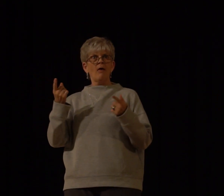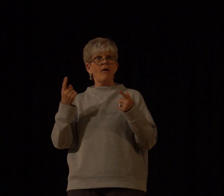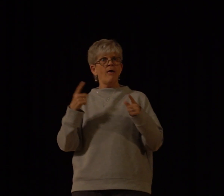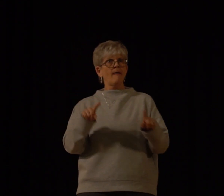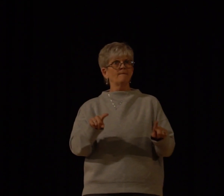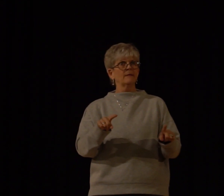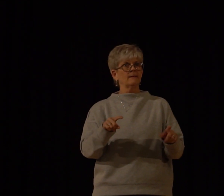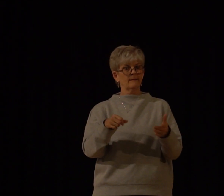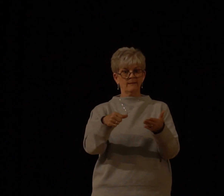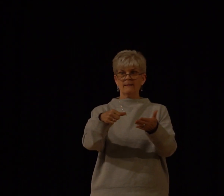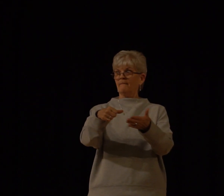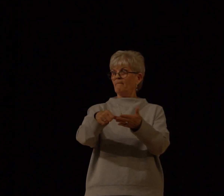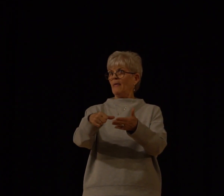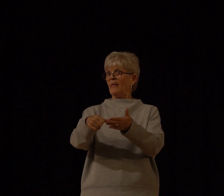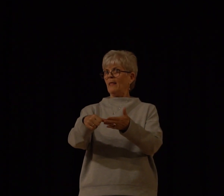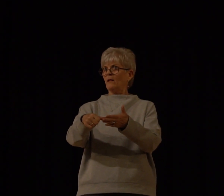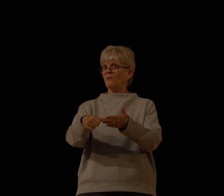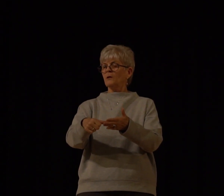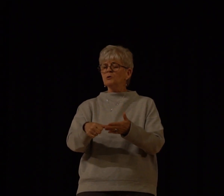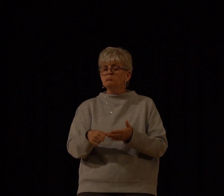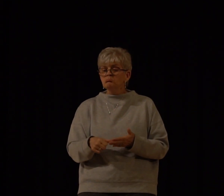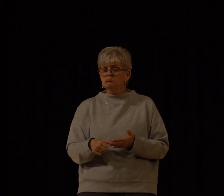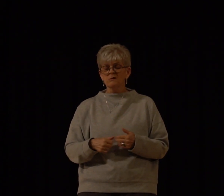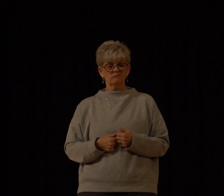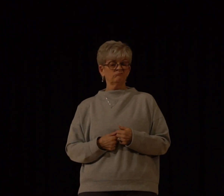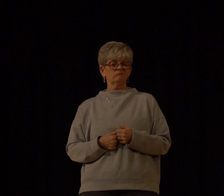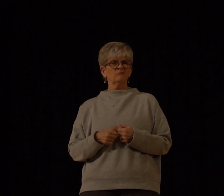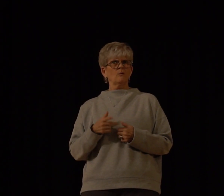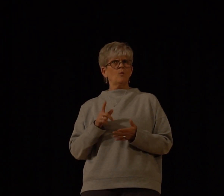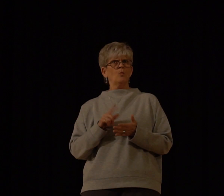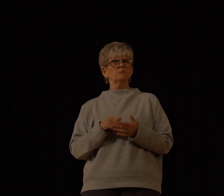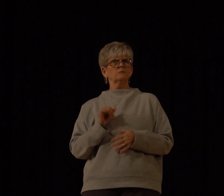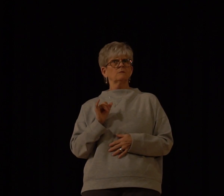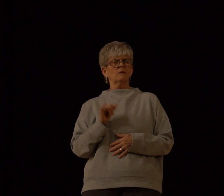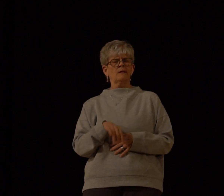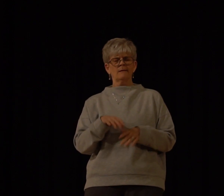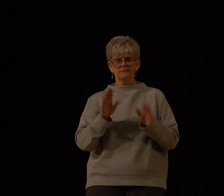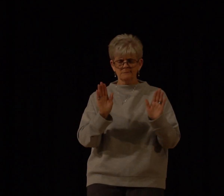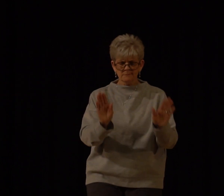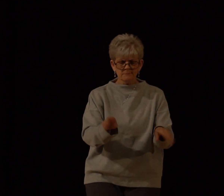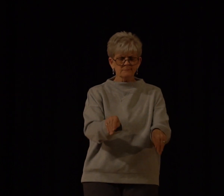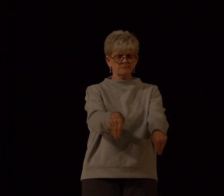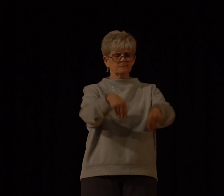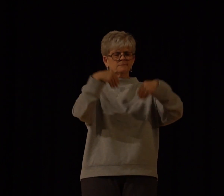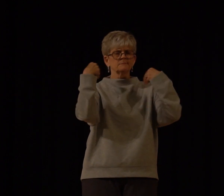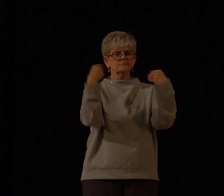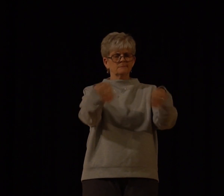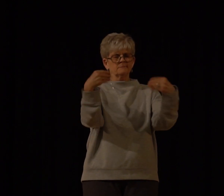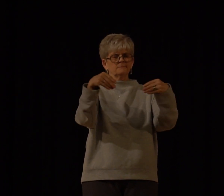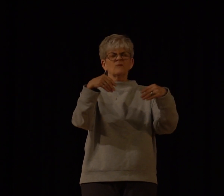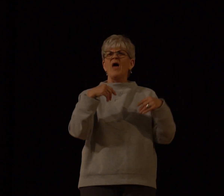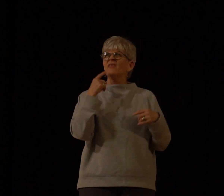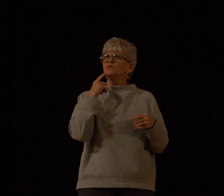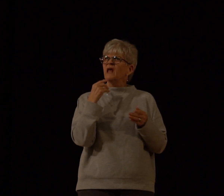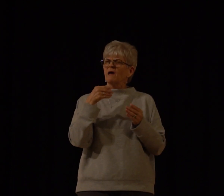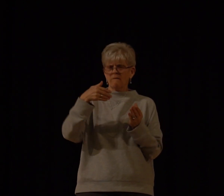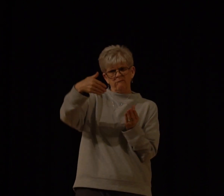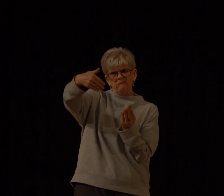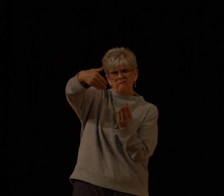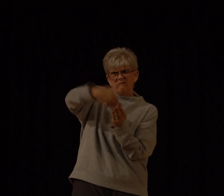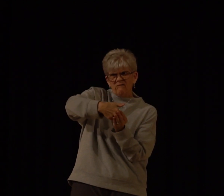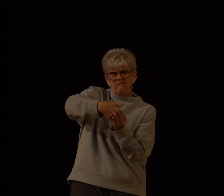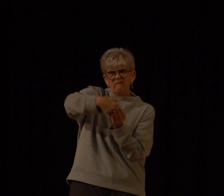About a year later, in the mail, I got something. I wasn't sure what it was. Thought "wow this is